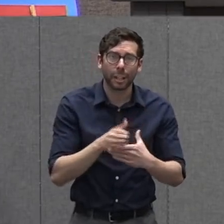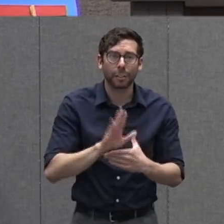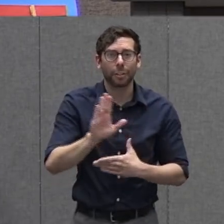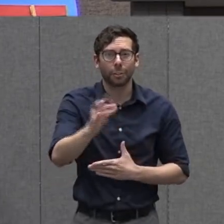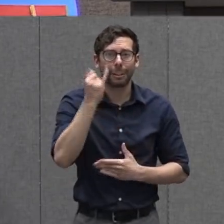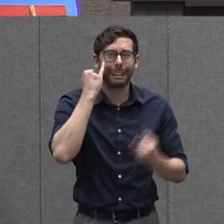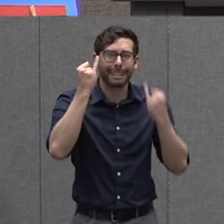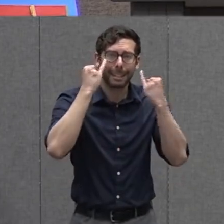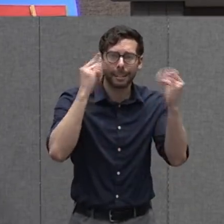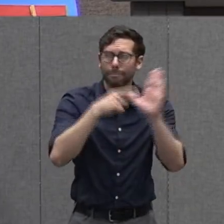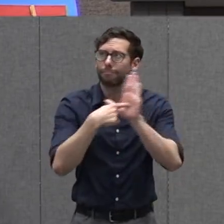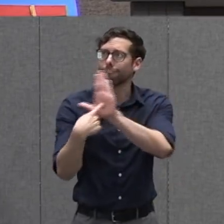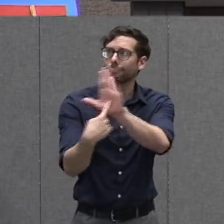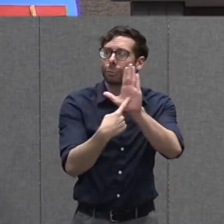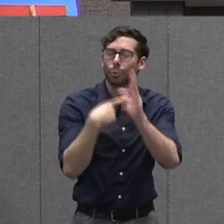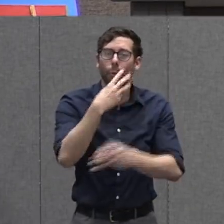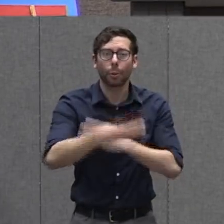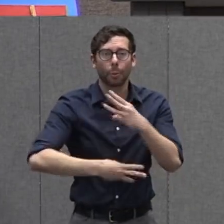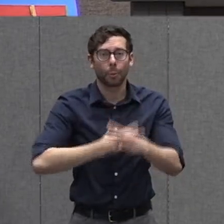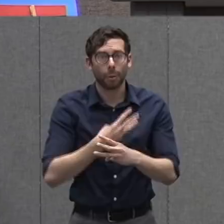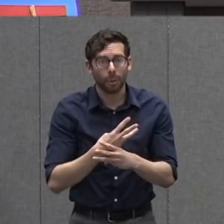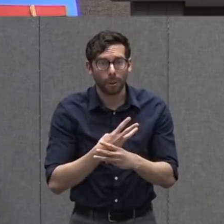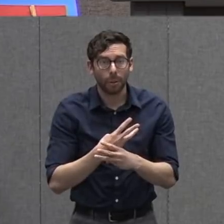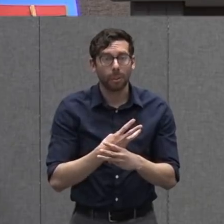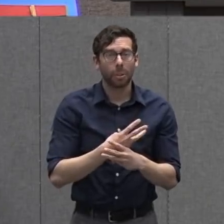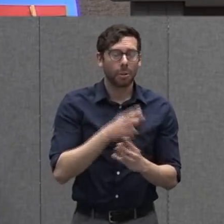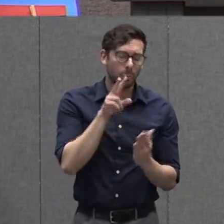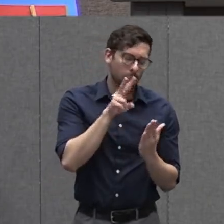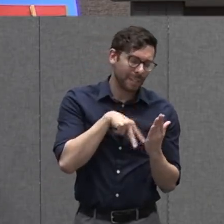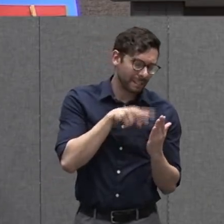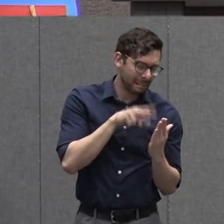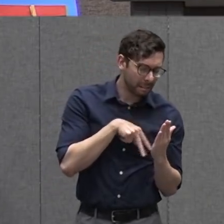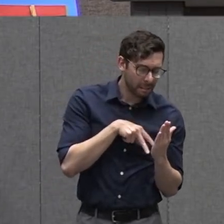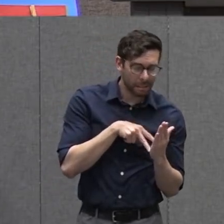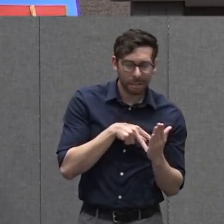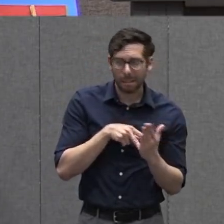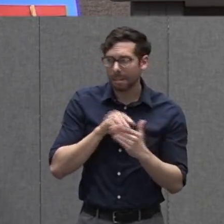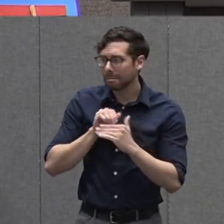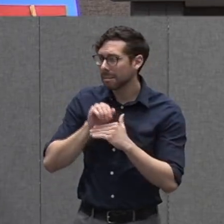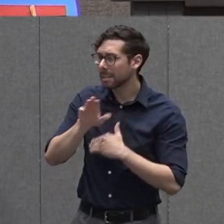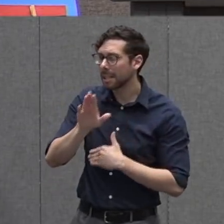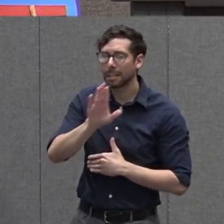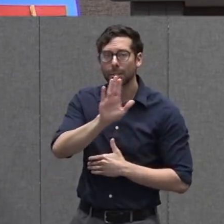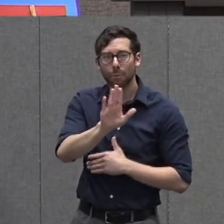by reading it, by sending it to your teachers, or even with your own classmates if you're able to.